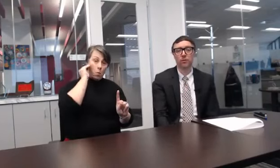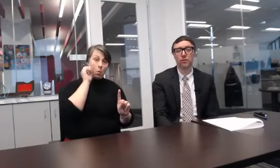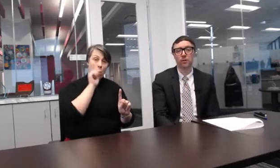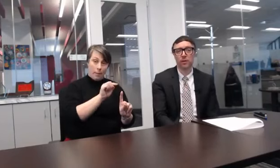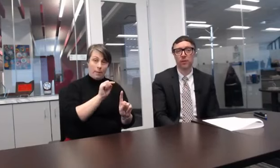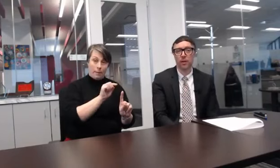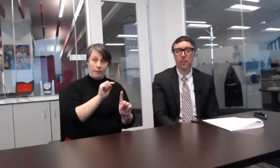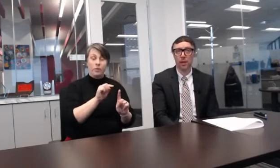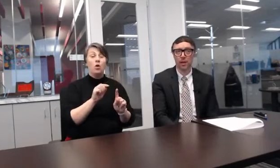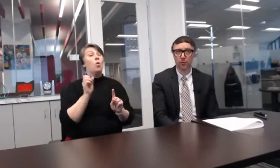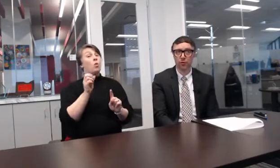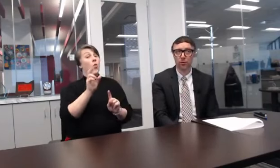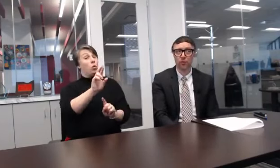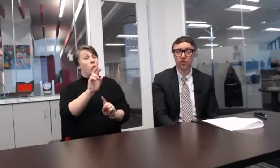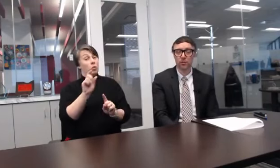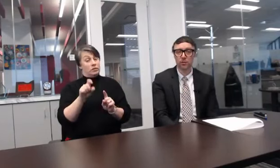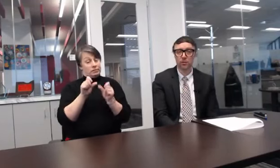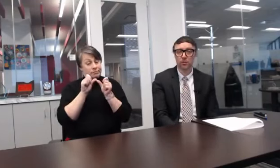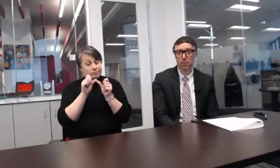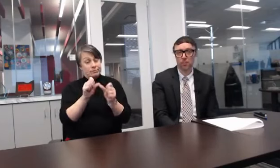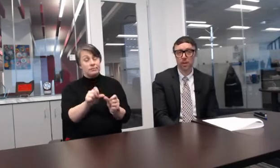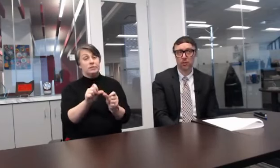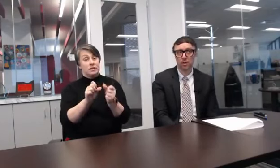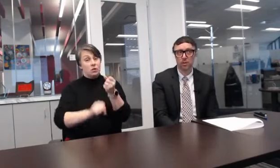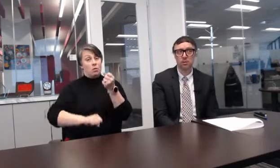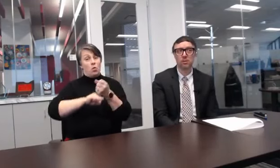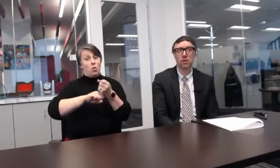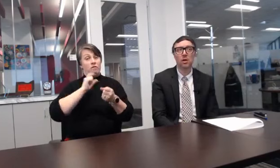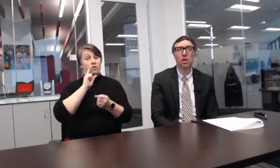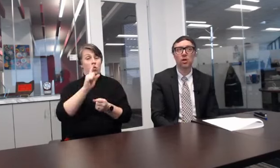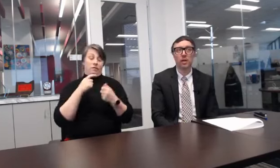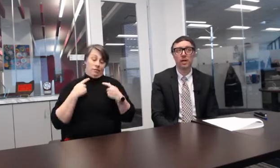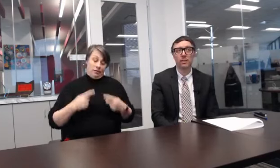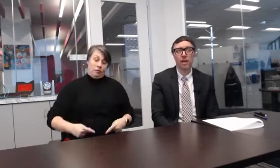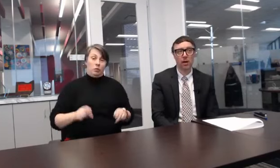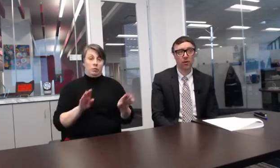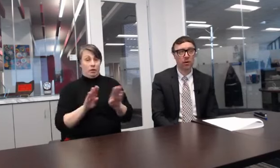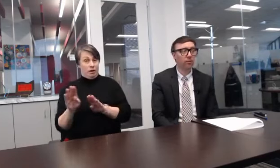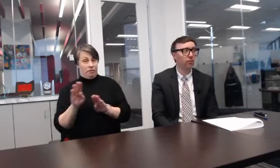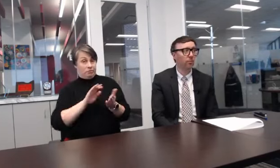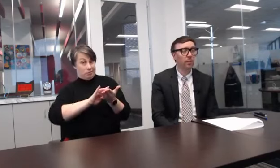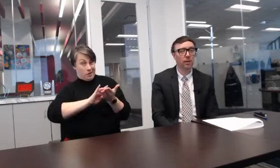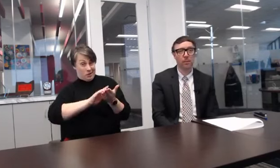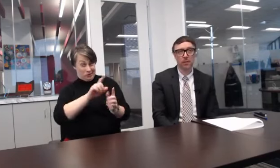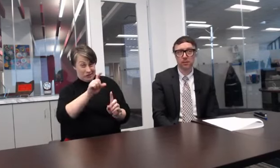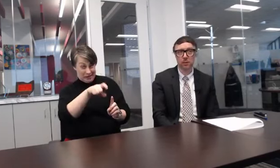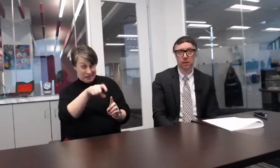for significant behavioral, physical or medical needs. You're aging out of or being emancipated